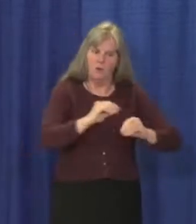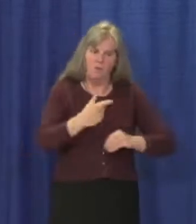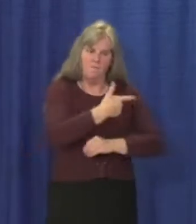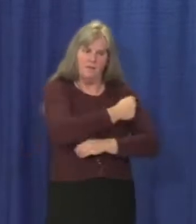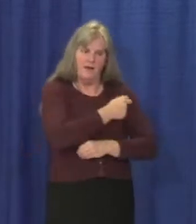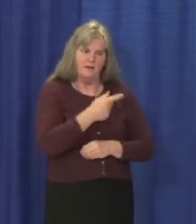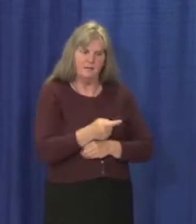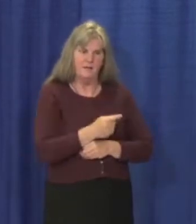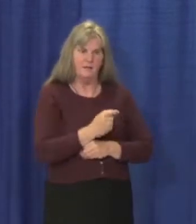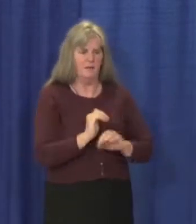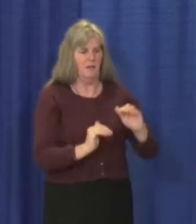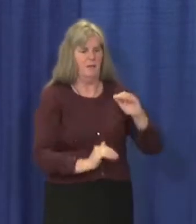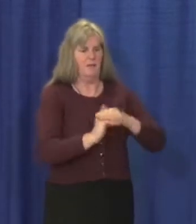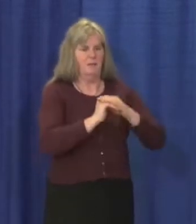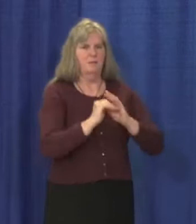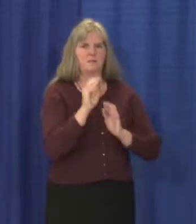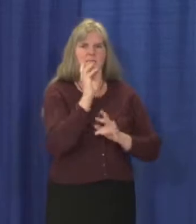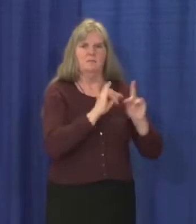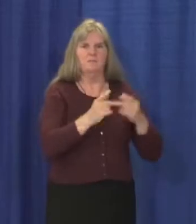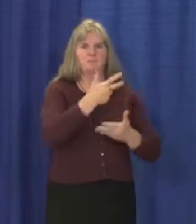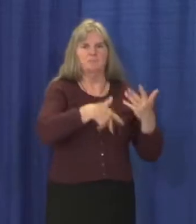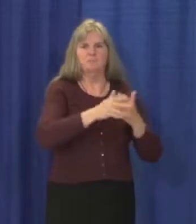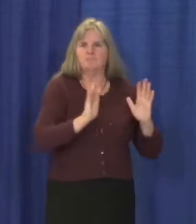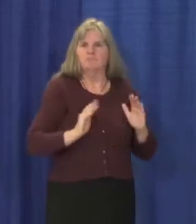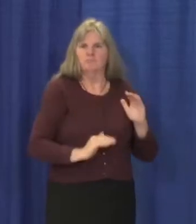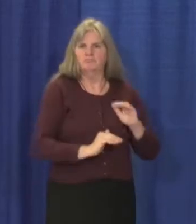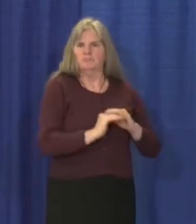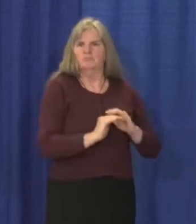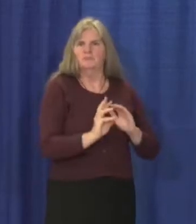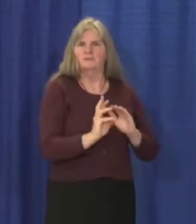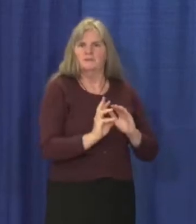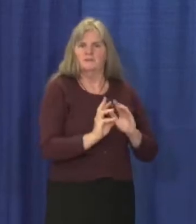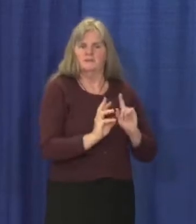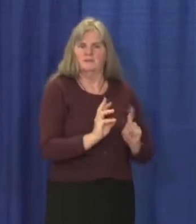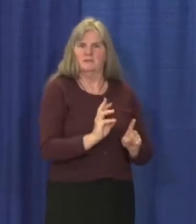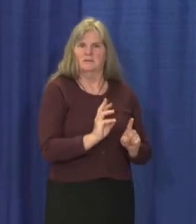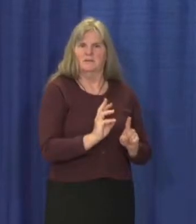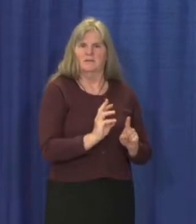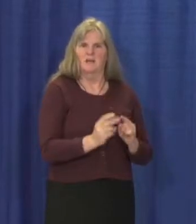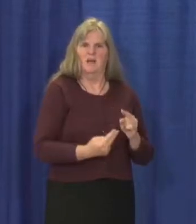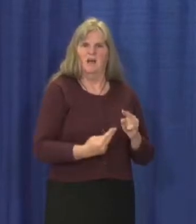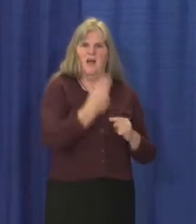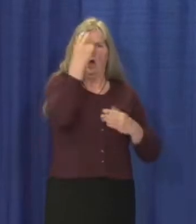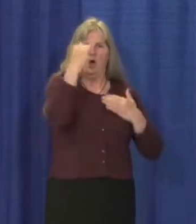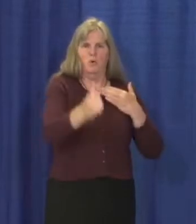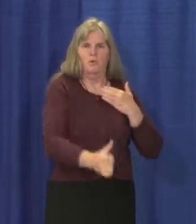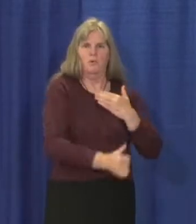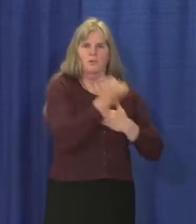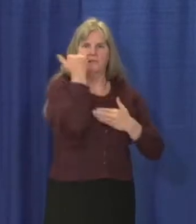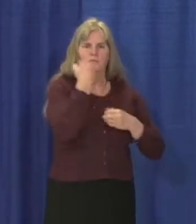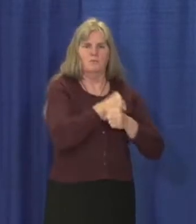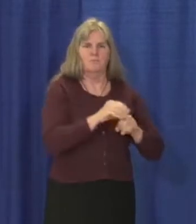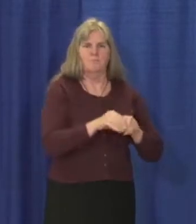stick to the six.